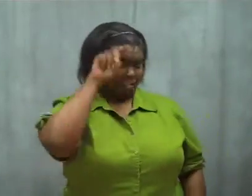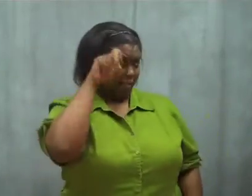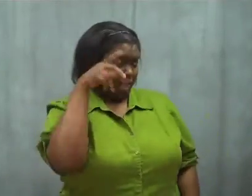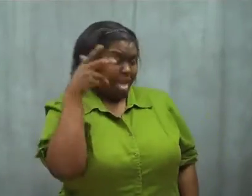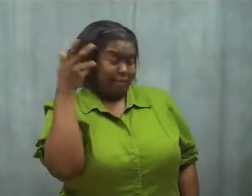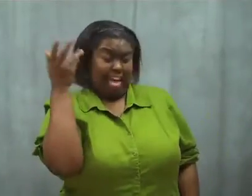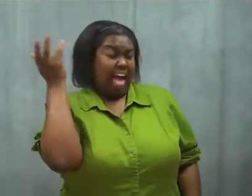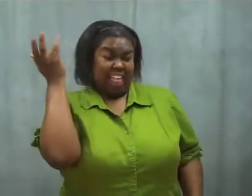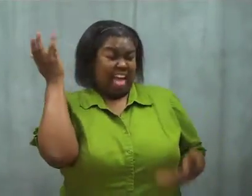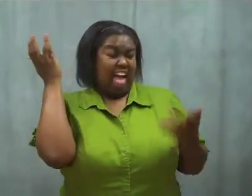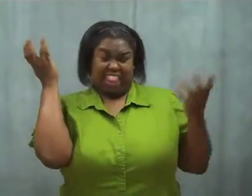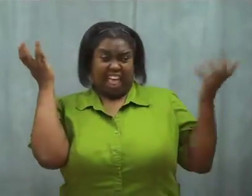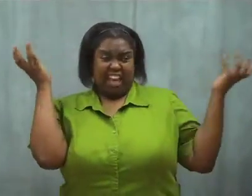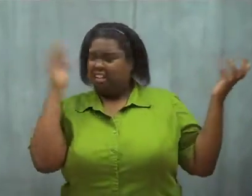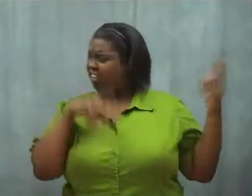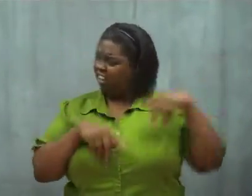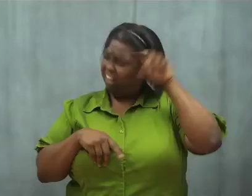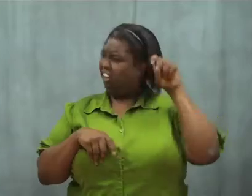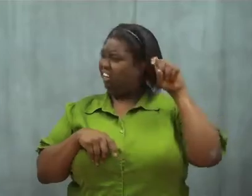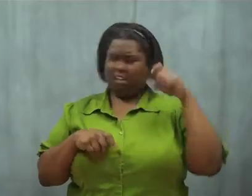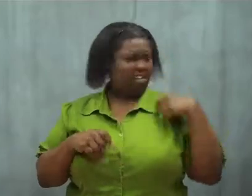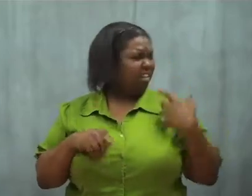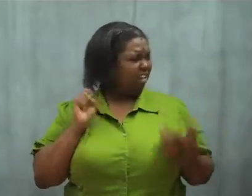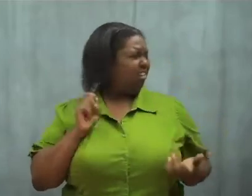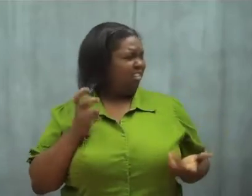It blew both our minds.